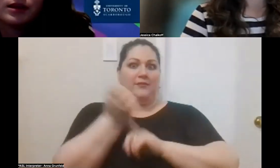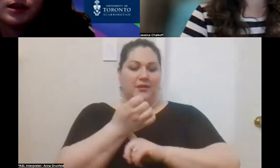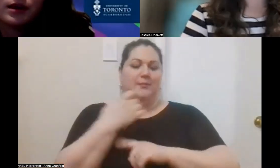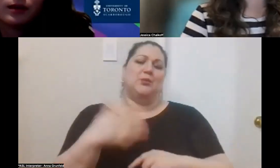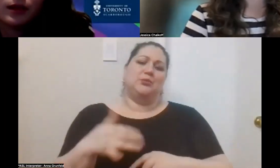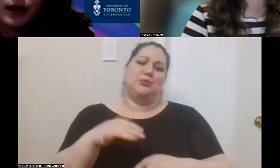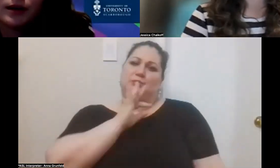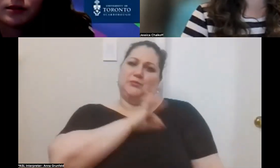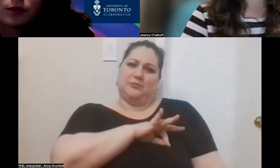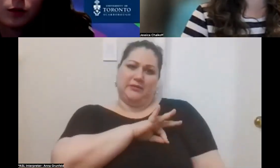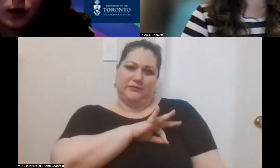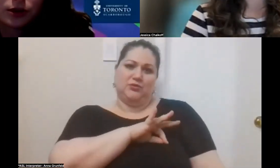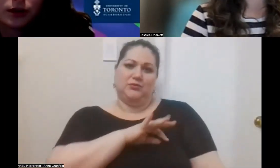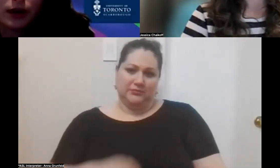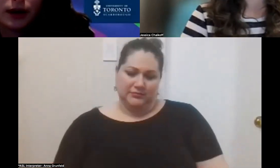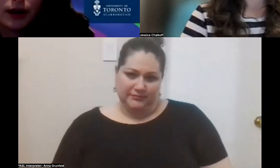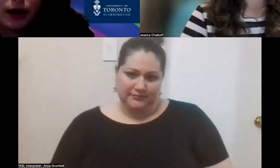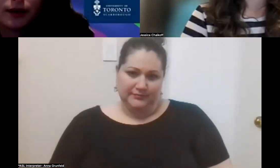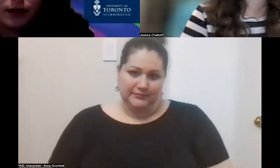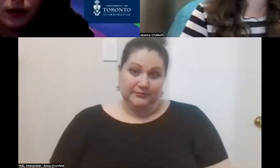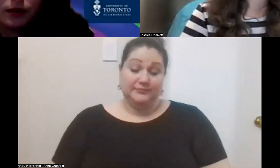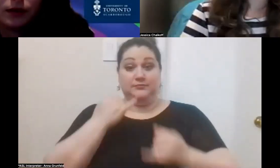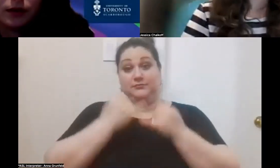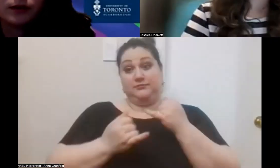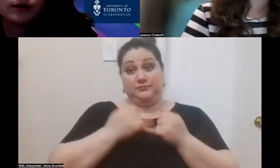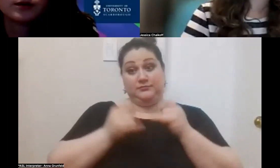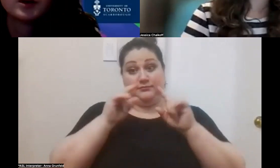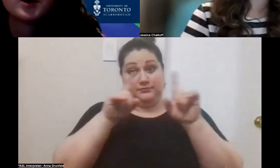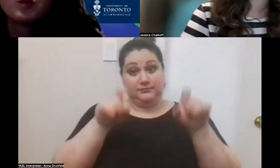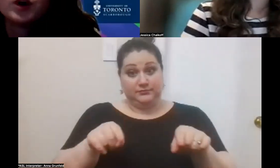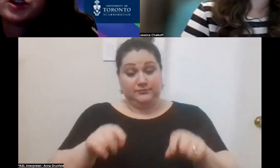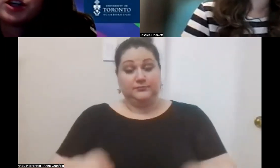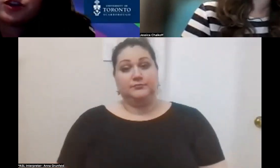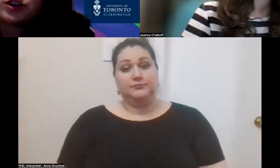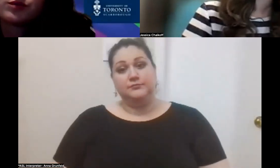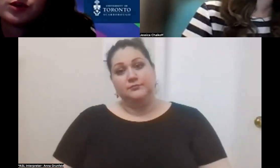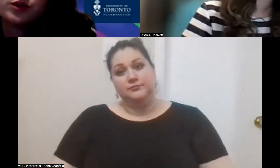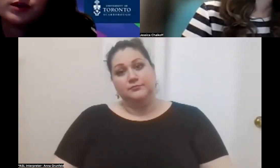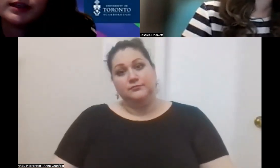The last question I have here, what changes would